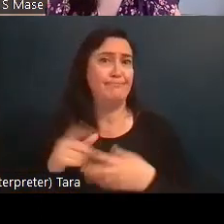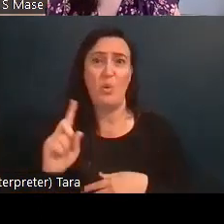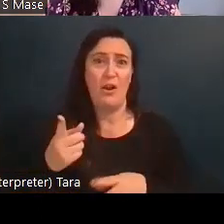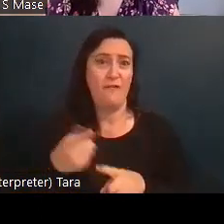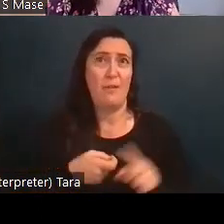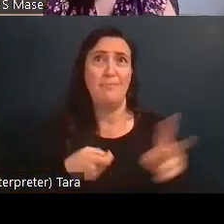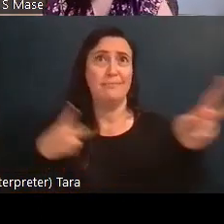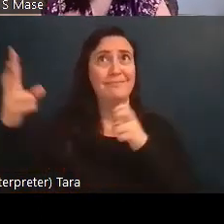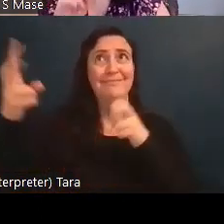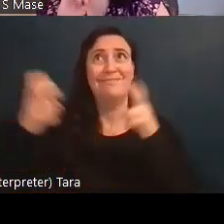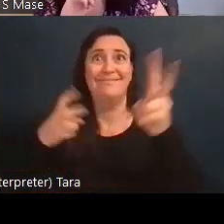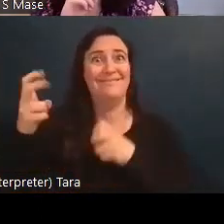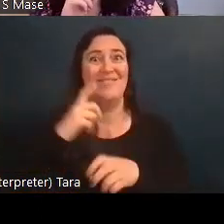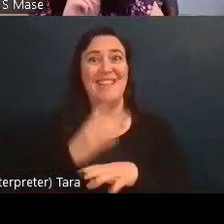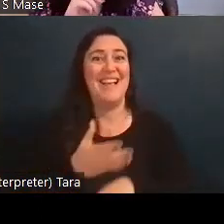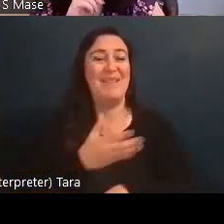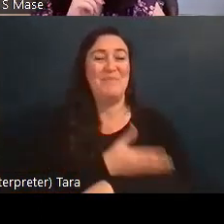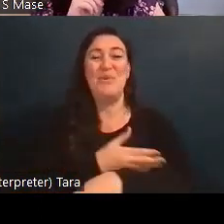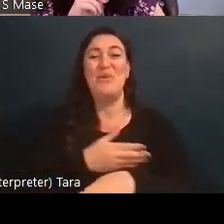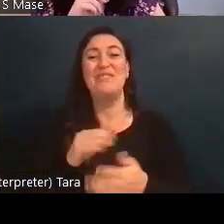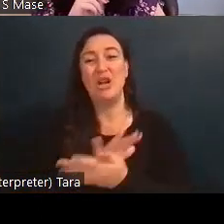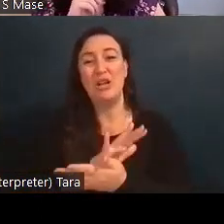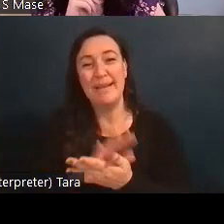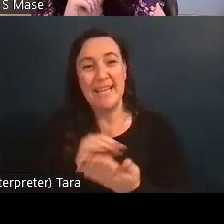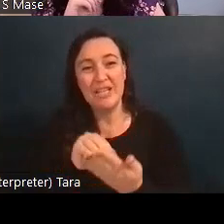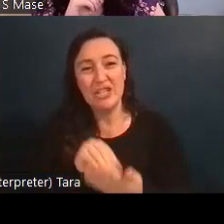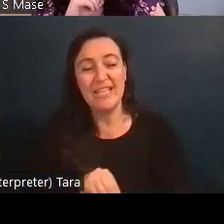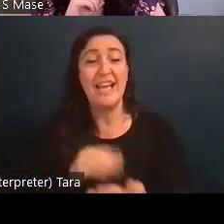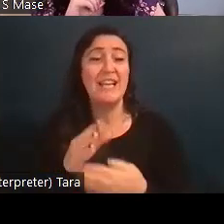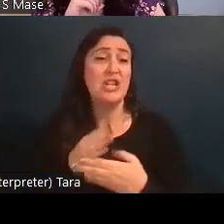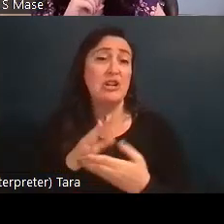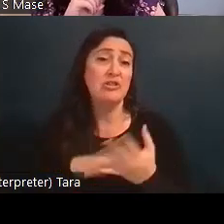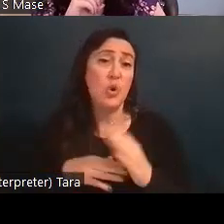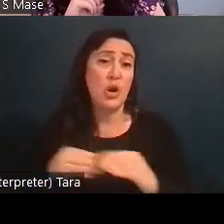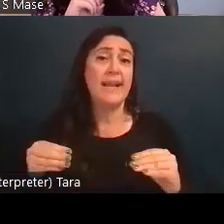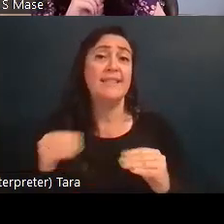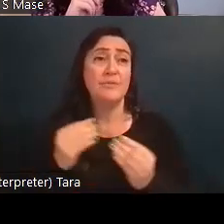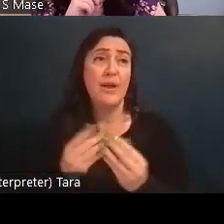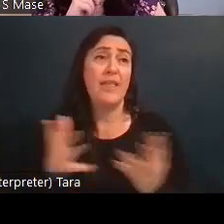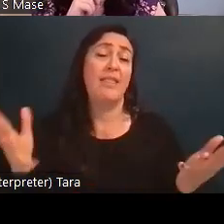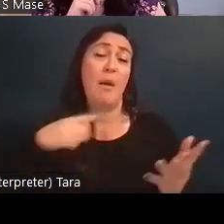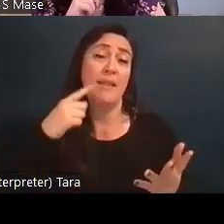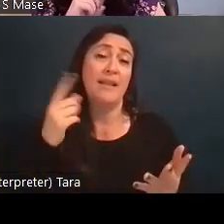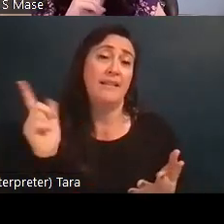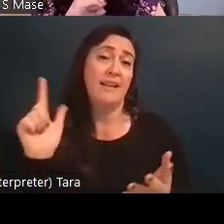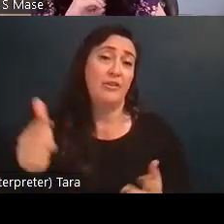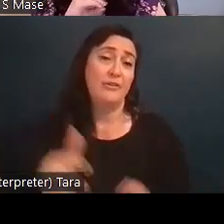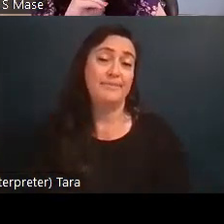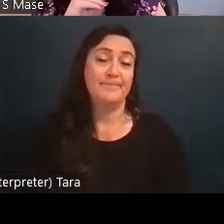improve documentation and share stories of these projects with the general public.